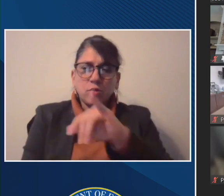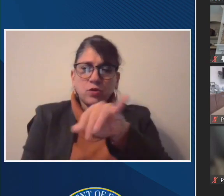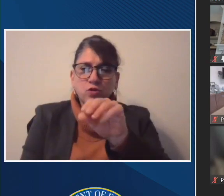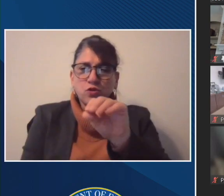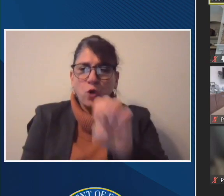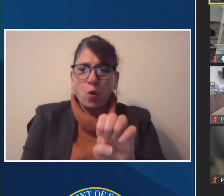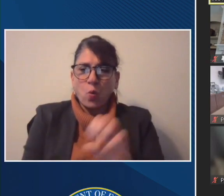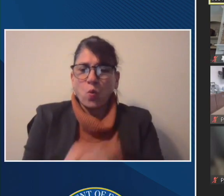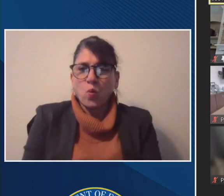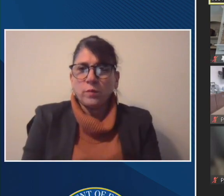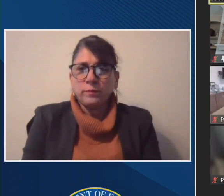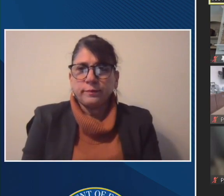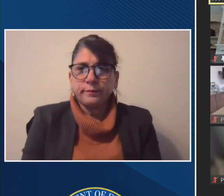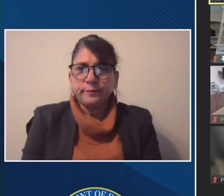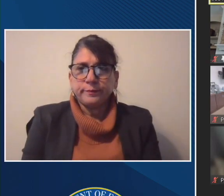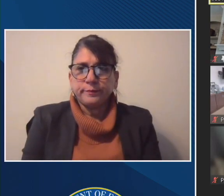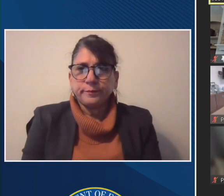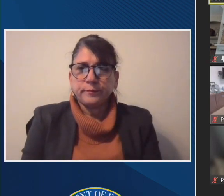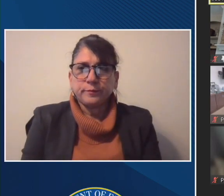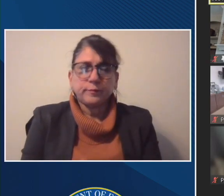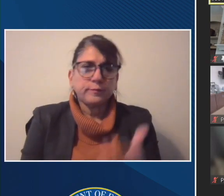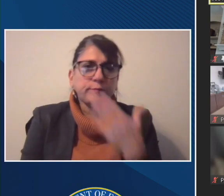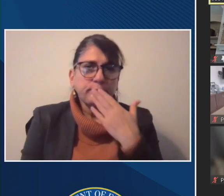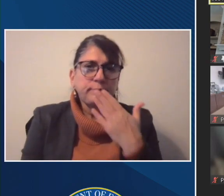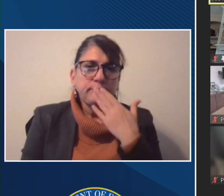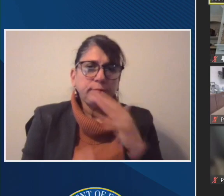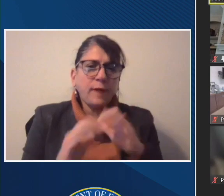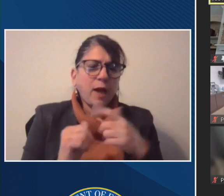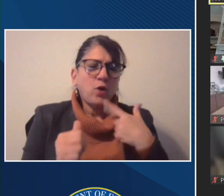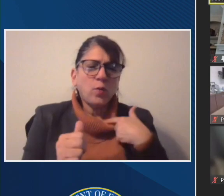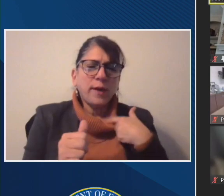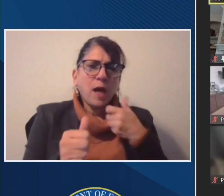Thank you. So how do we update our screen t o show P?